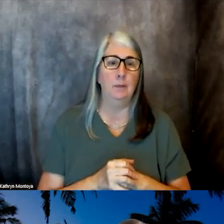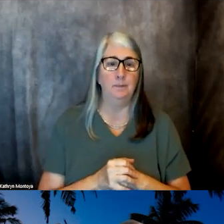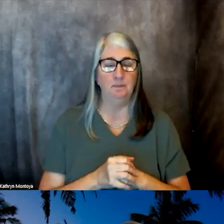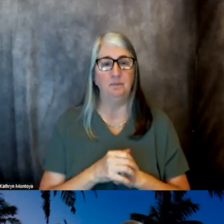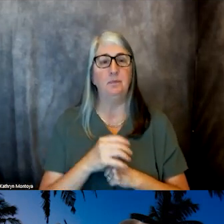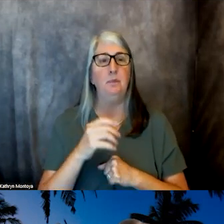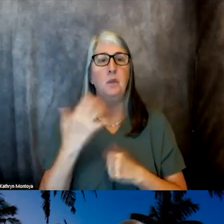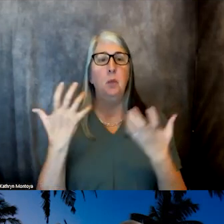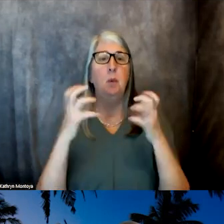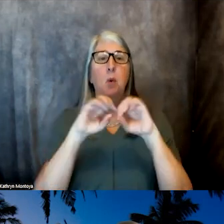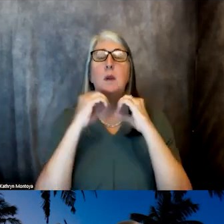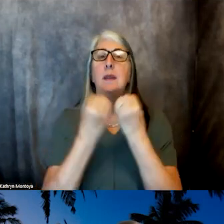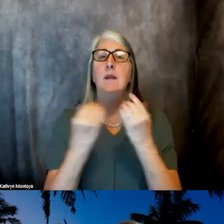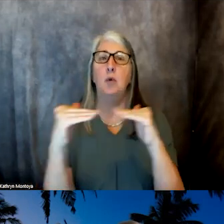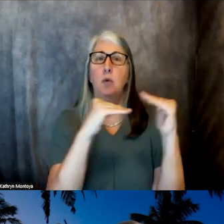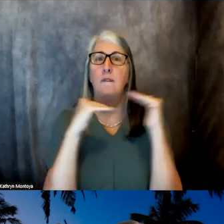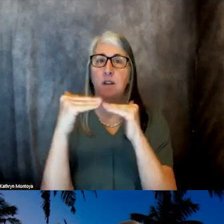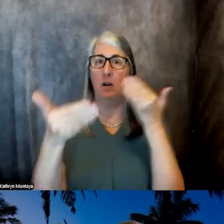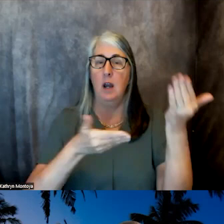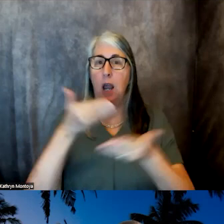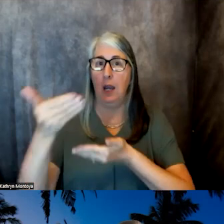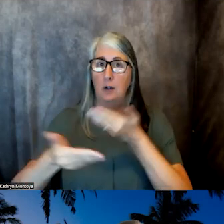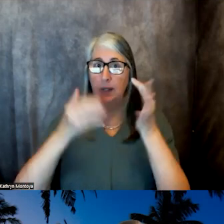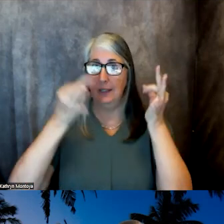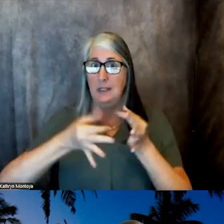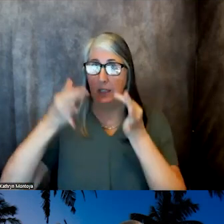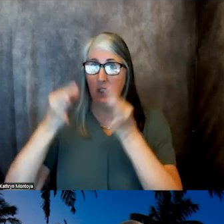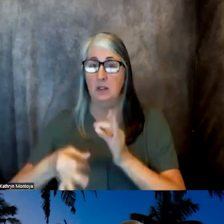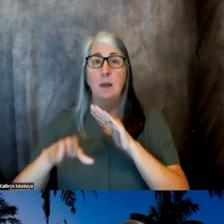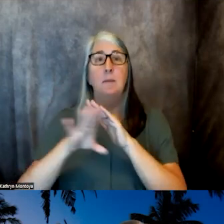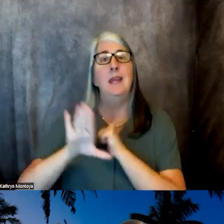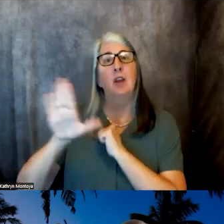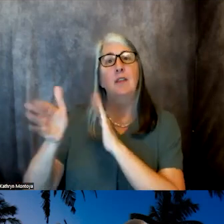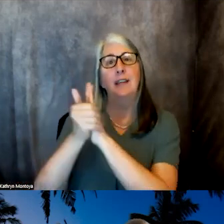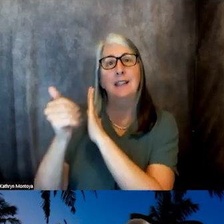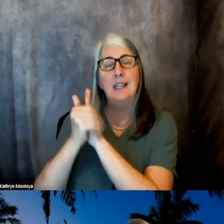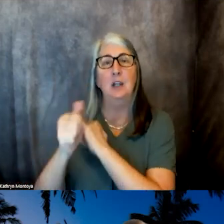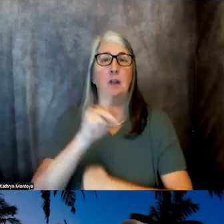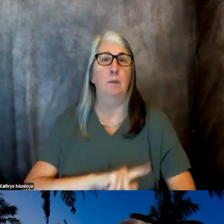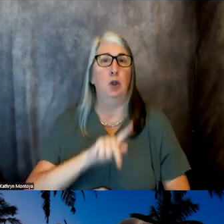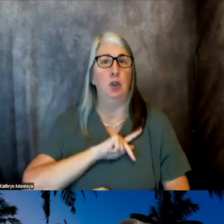JUDGMENTS WITH SKILL SETS AND LIVED EXPERIENCE AND BEING OPEN AND